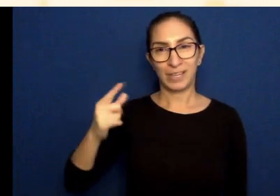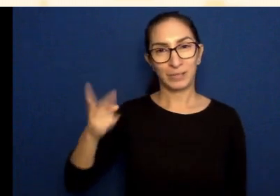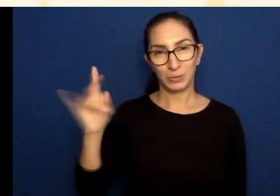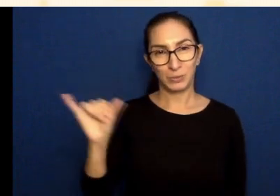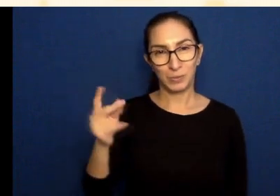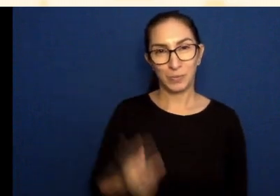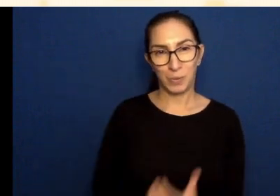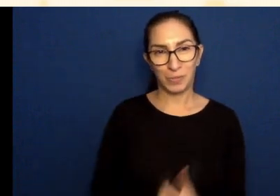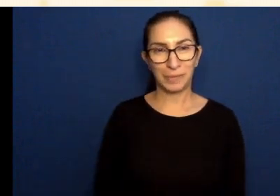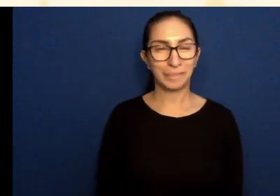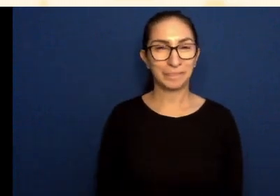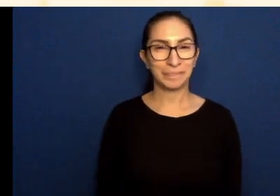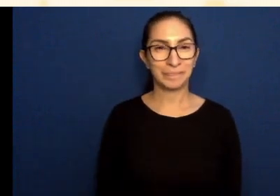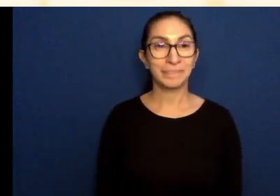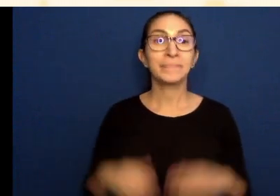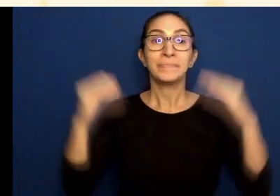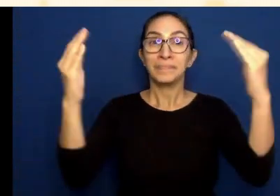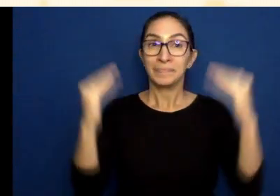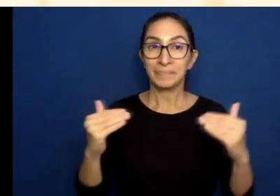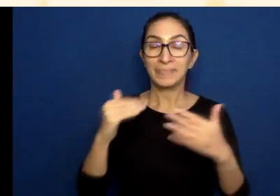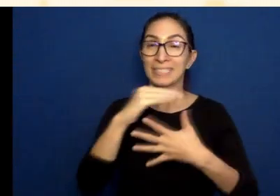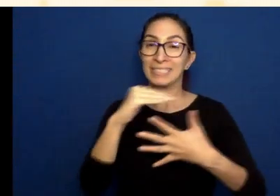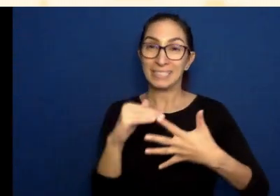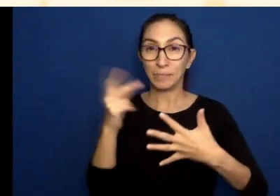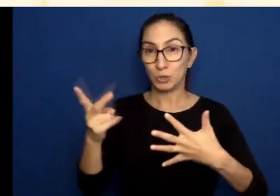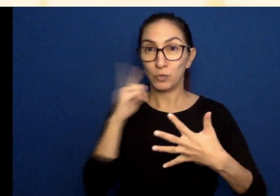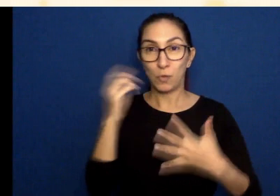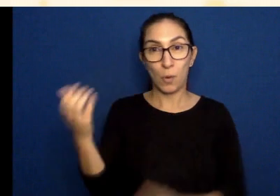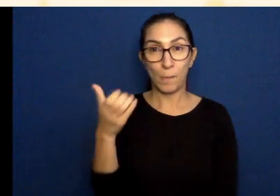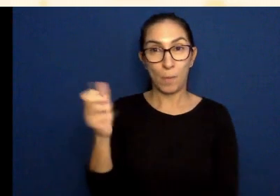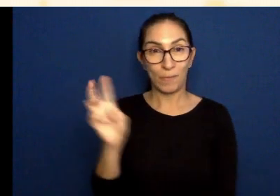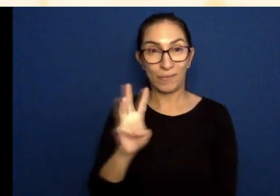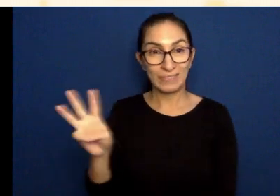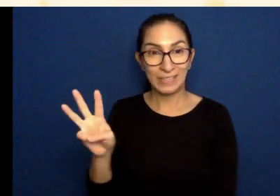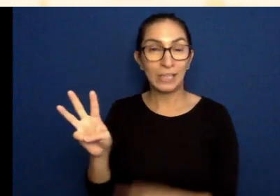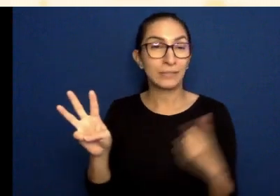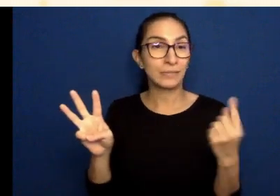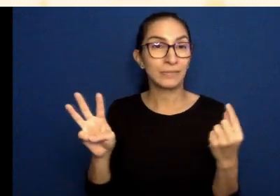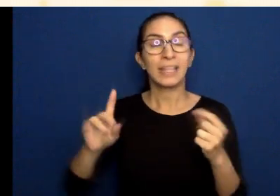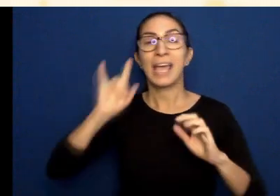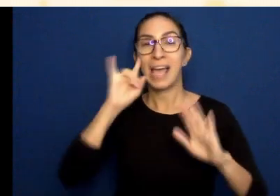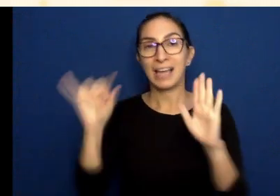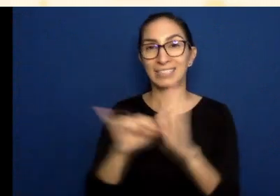So you can't just follow the mobile testing methodology and think your mobile stuff is going to be accessible, you have to meet WCAG 2 as well.